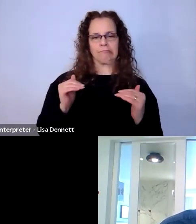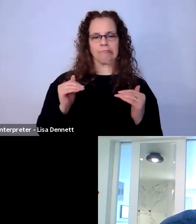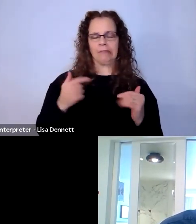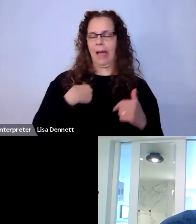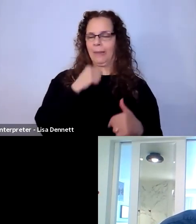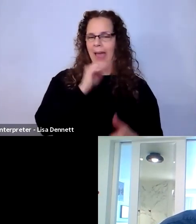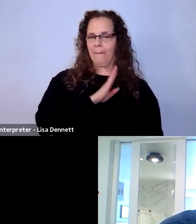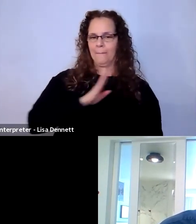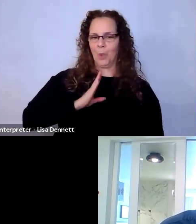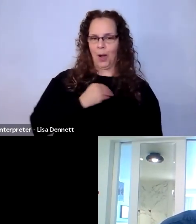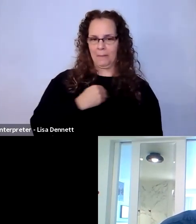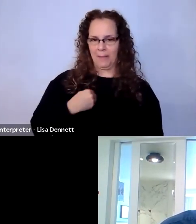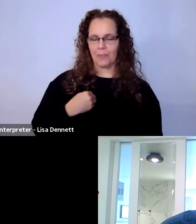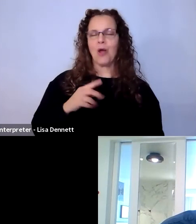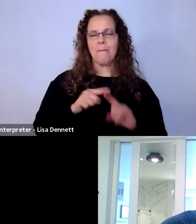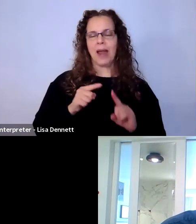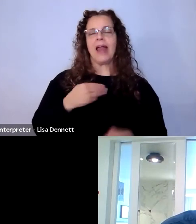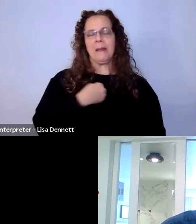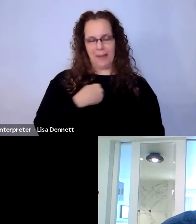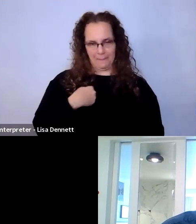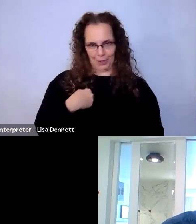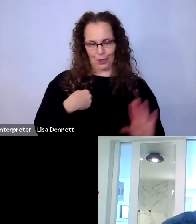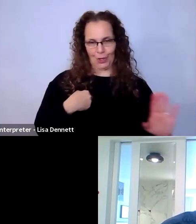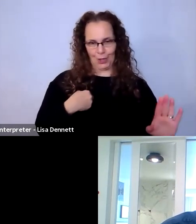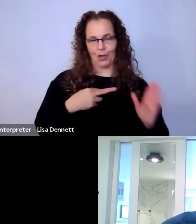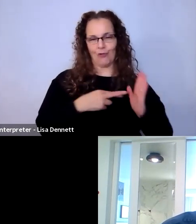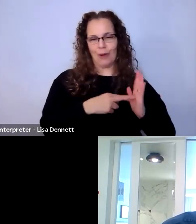but I am an active member through my representing linkedin with teacher access.